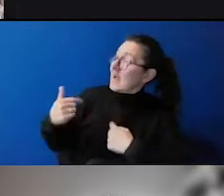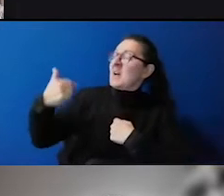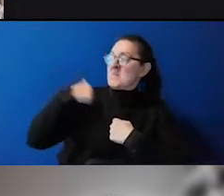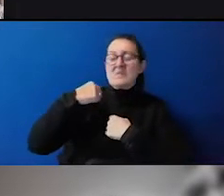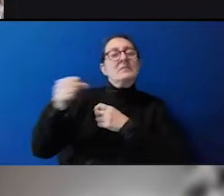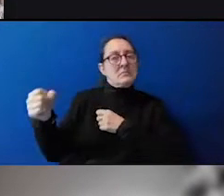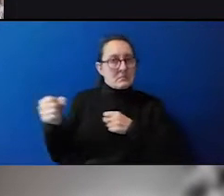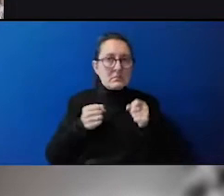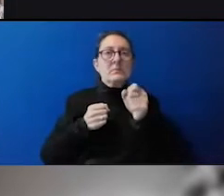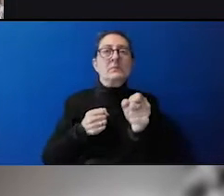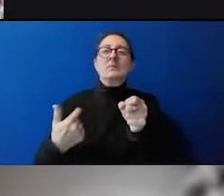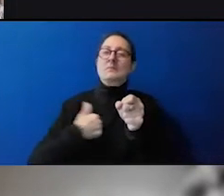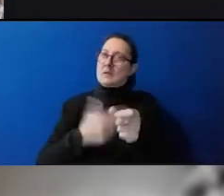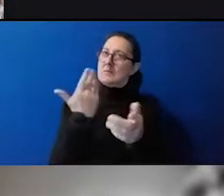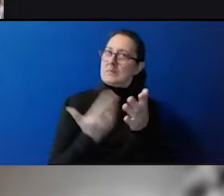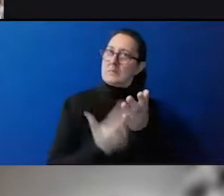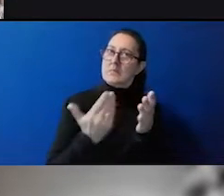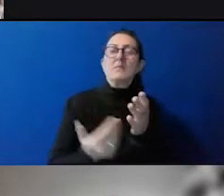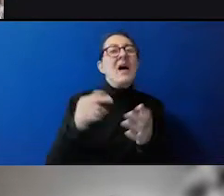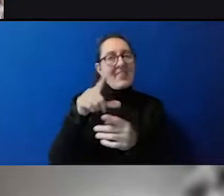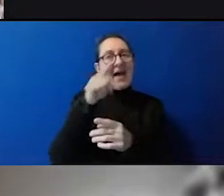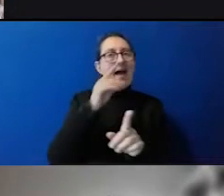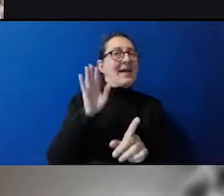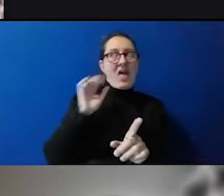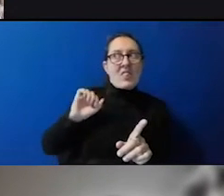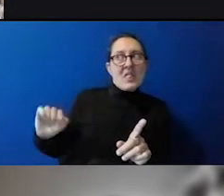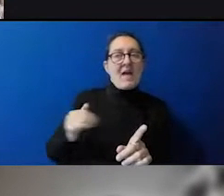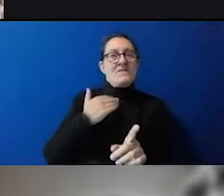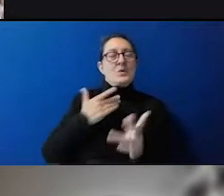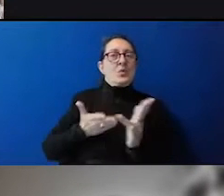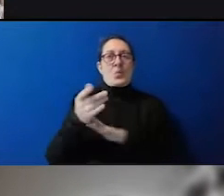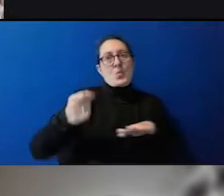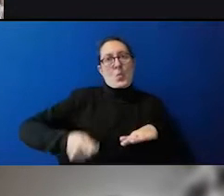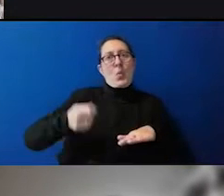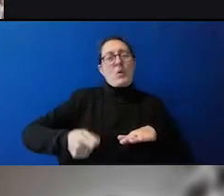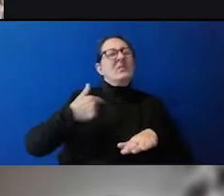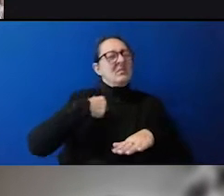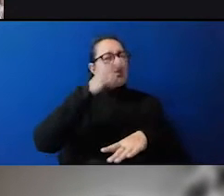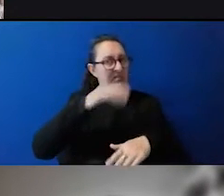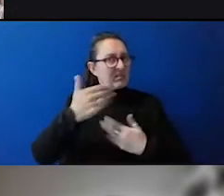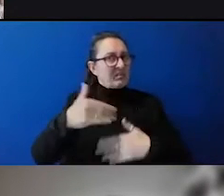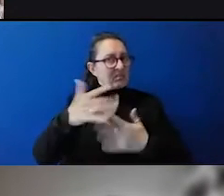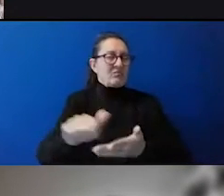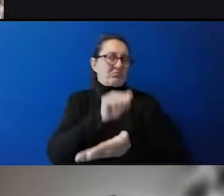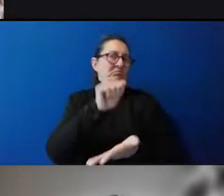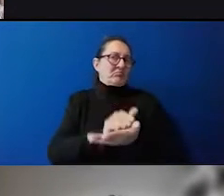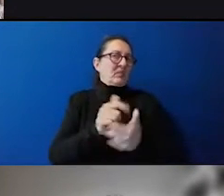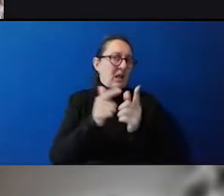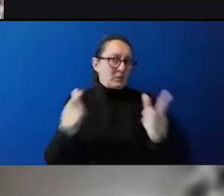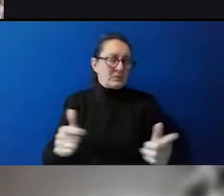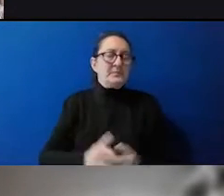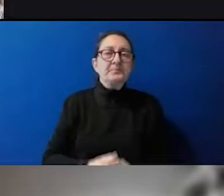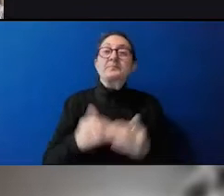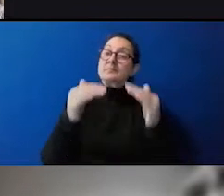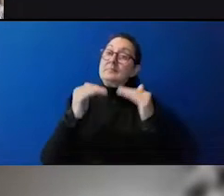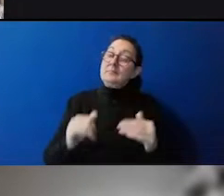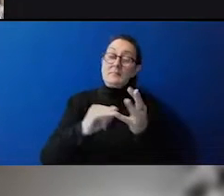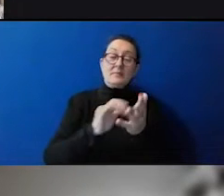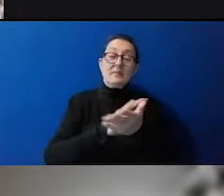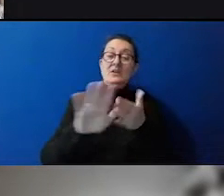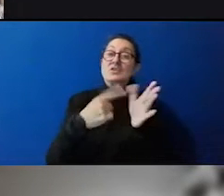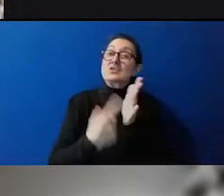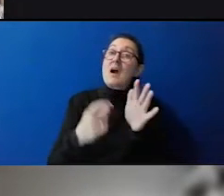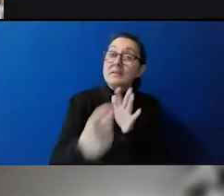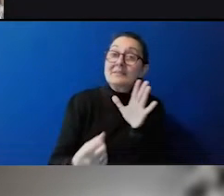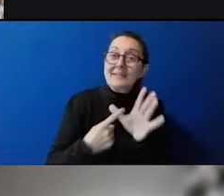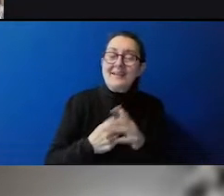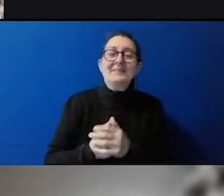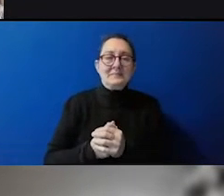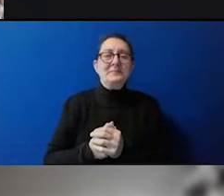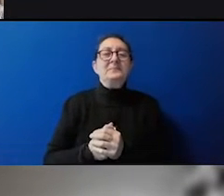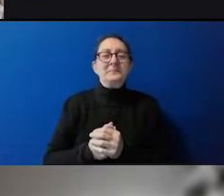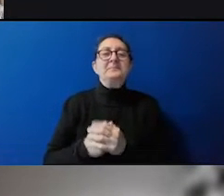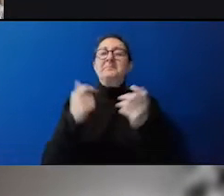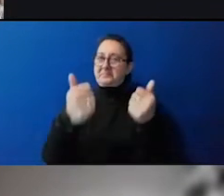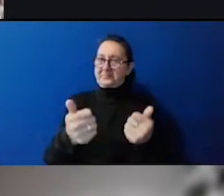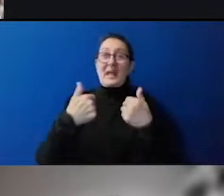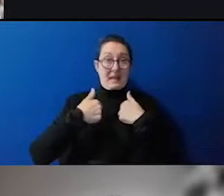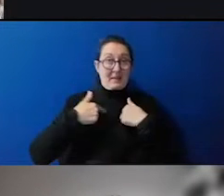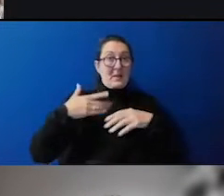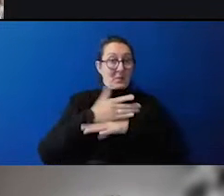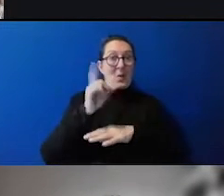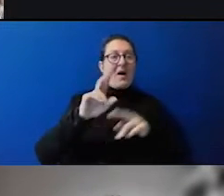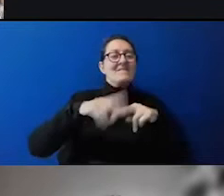courts thank you Dean um we'll move on to sha so I am a family lawyer in a specialist unit of